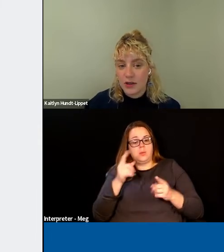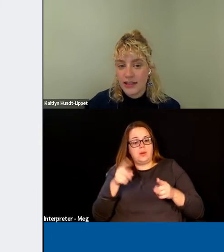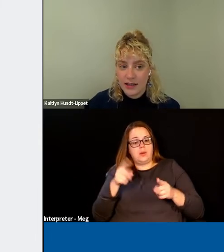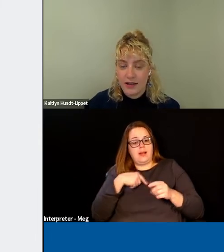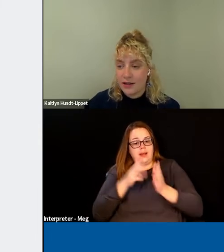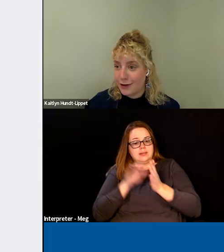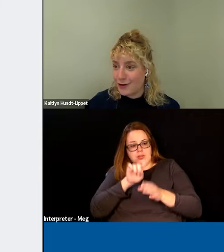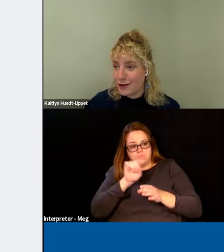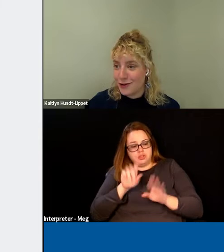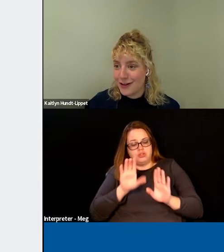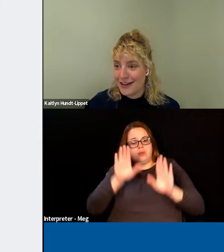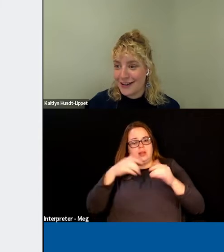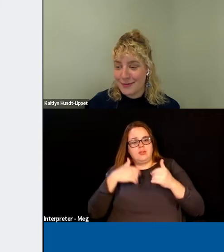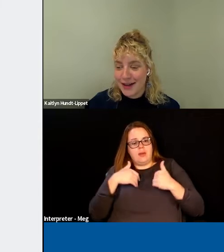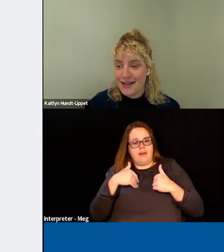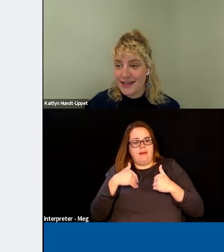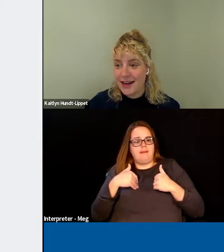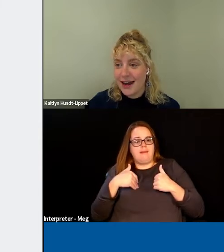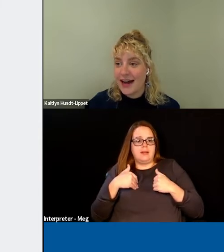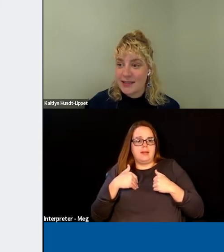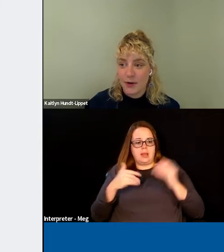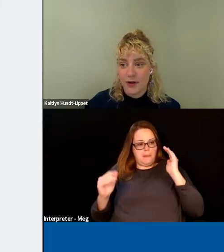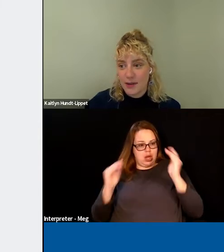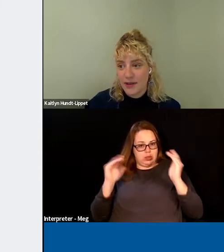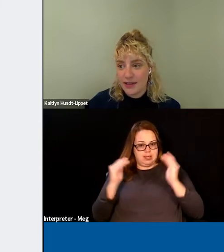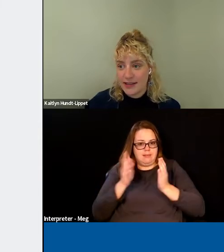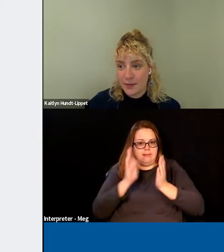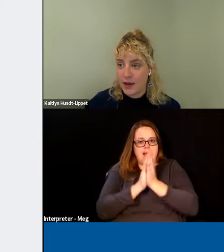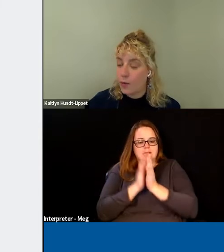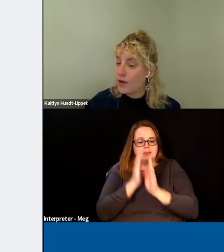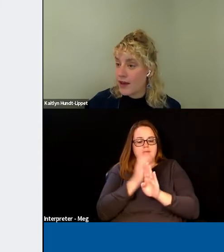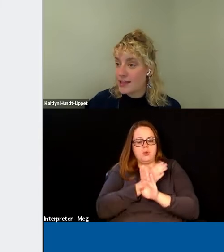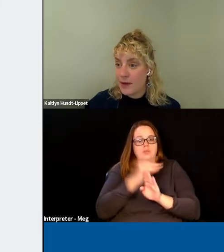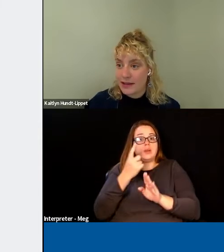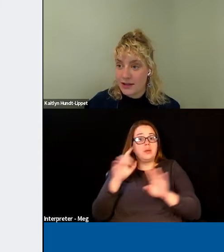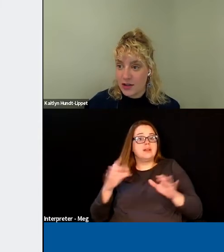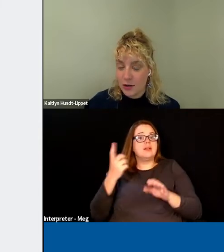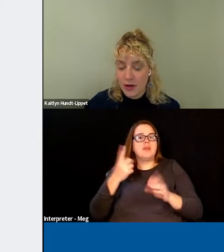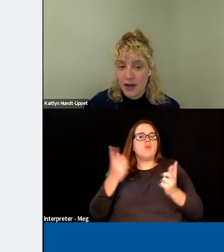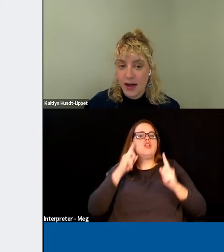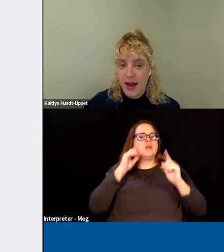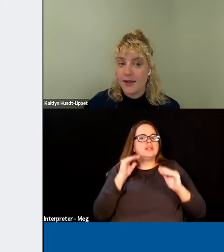it's great to kind of do a comparison and ask, before someone does something, what they expect it to do,